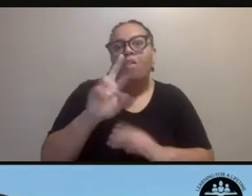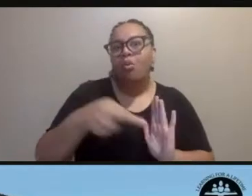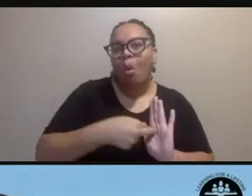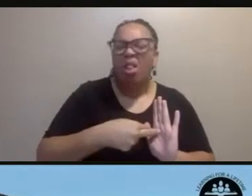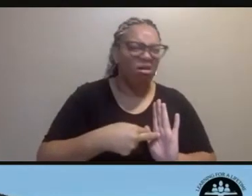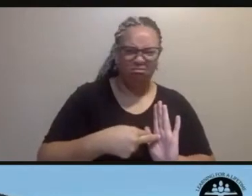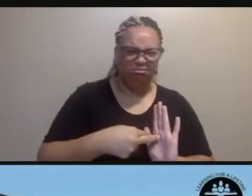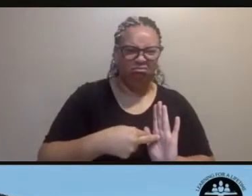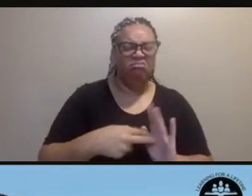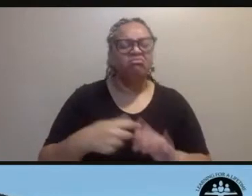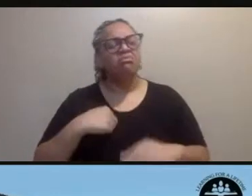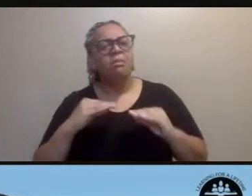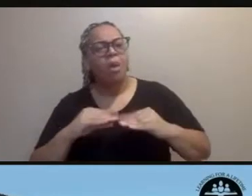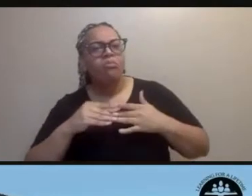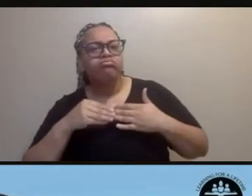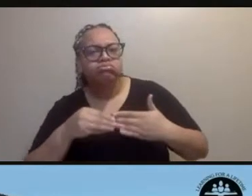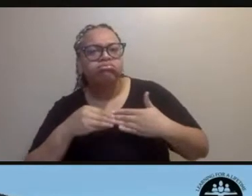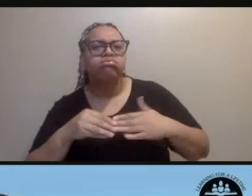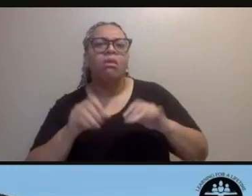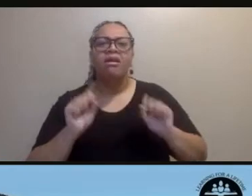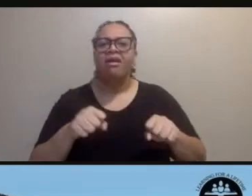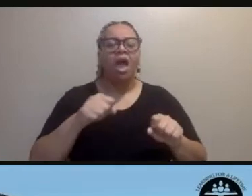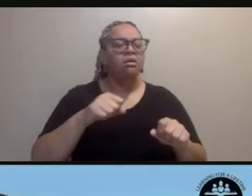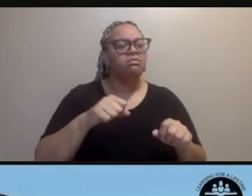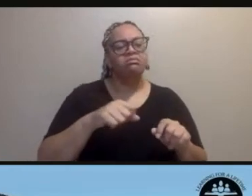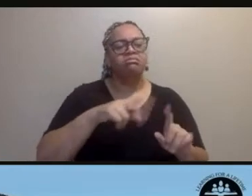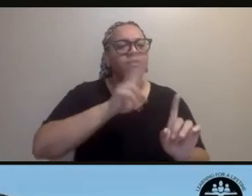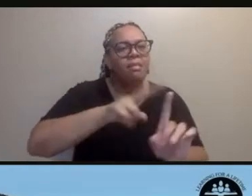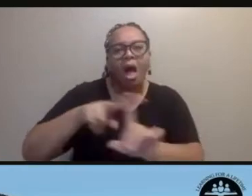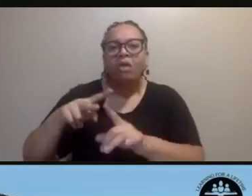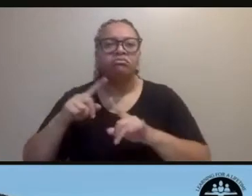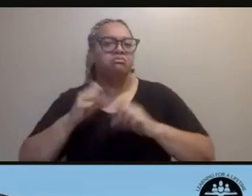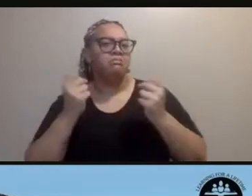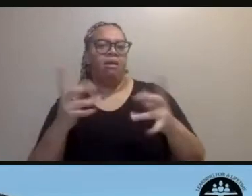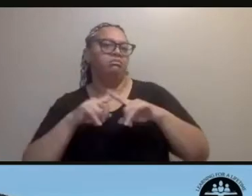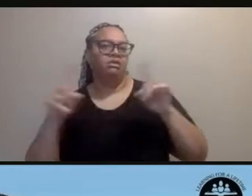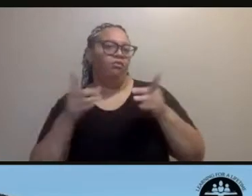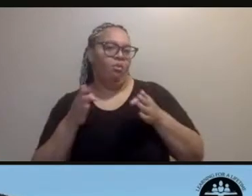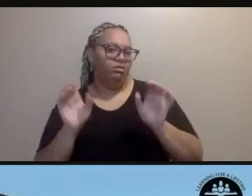NEEDS TO FILL A SPECIFIC ROLE.